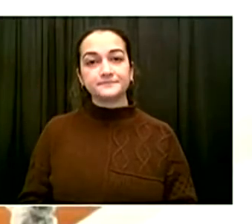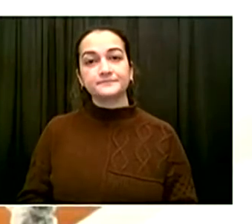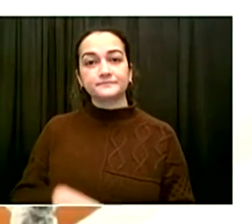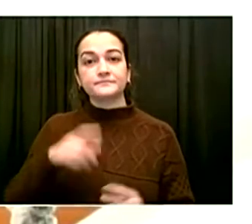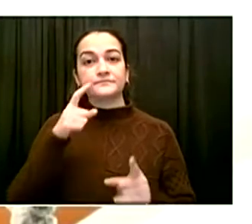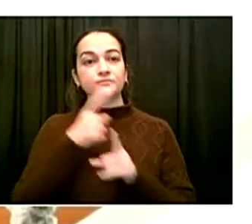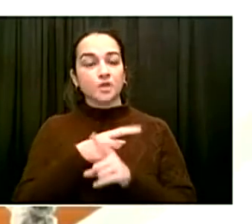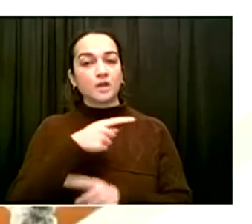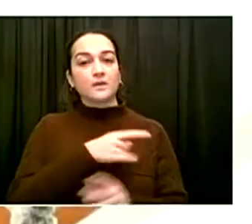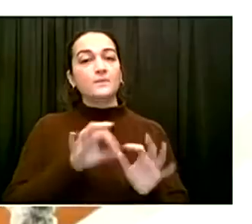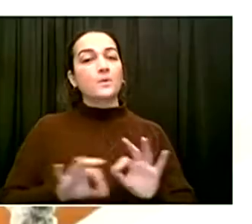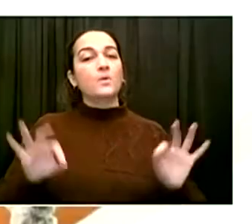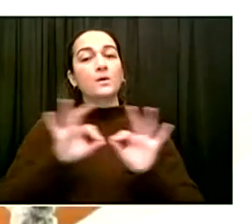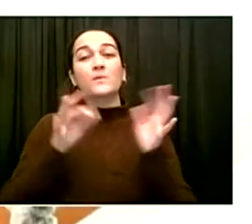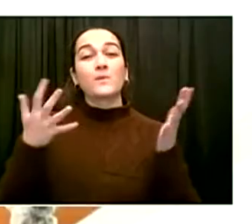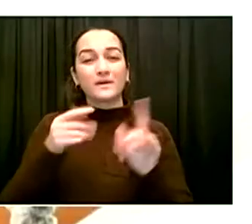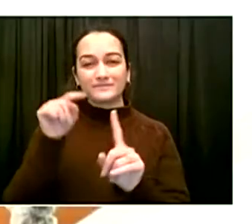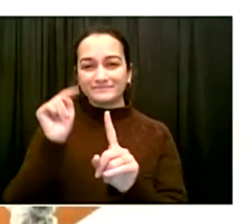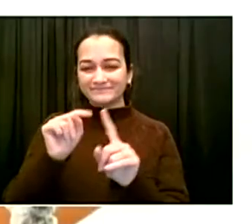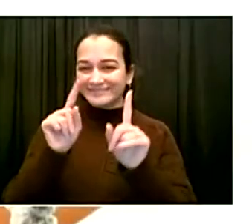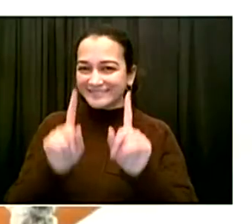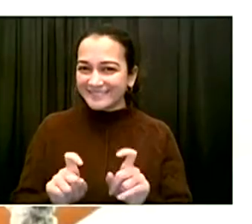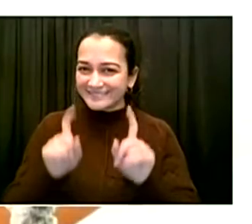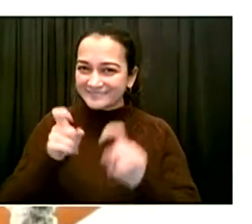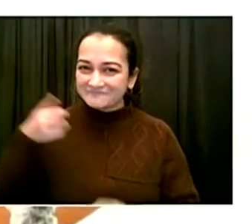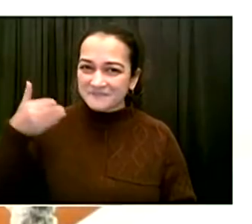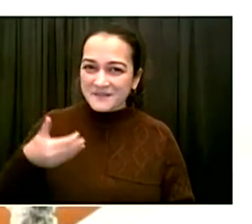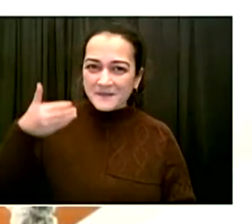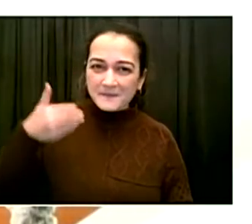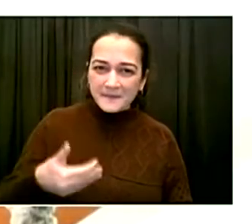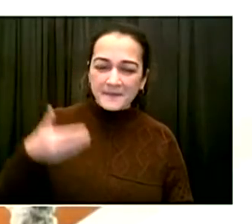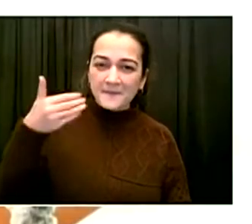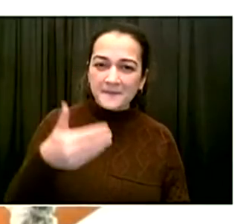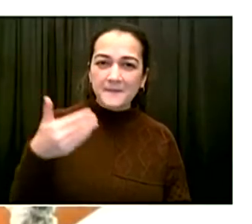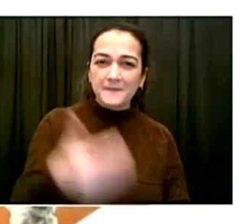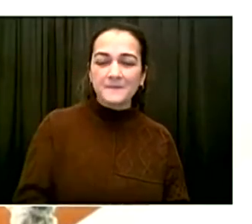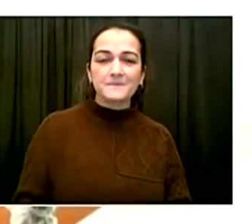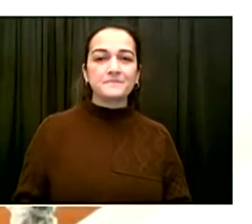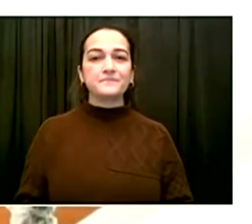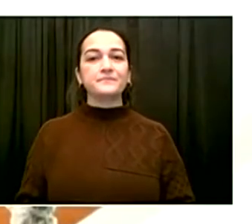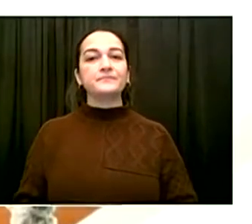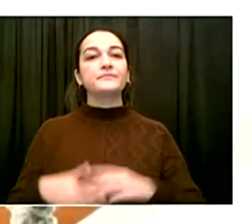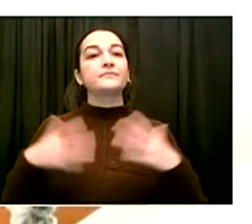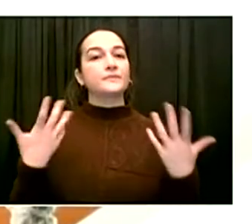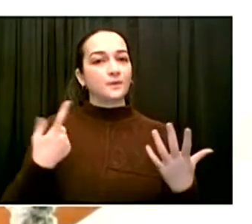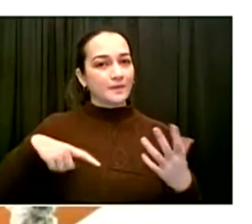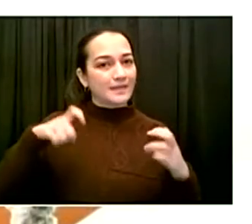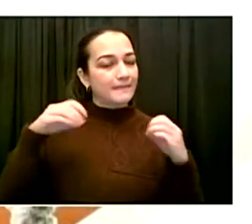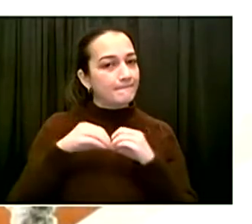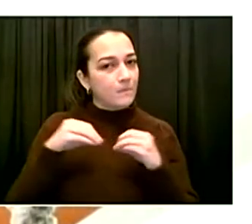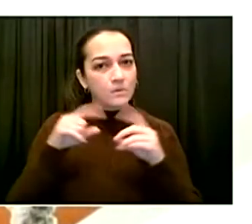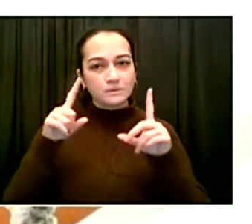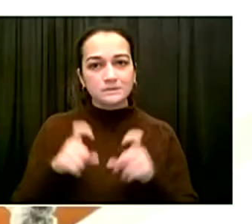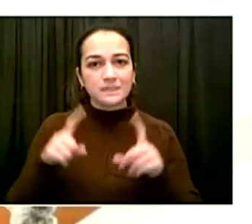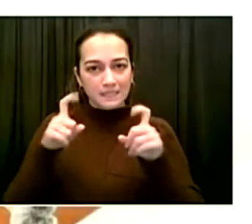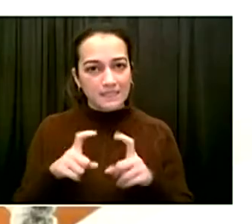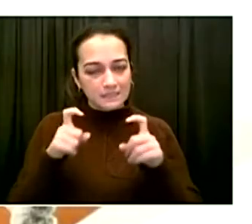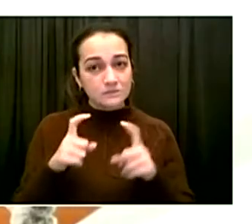STATE AND FEDERAL GOVERNMENT AS THEY CAN BE MADE AVAILABLE. TED LONG, DO YOU WANT TO ADD? I THINK YOU COVERED ALL THE IMPORTANT POINTS. WHAT WE WANT TO DO FIRST AND